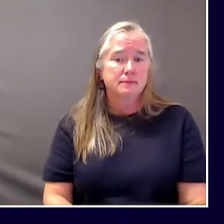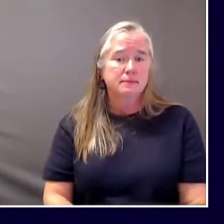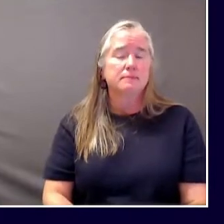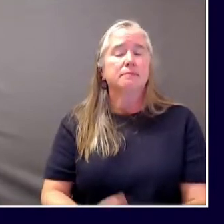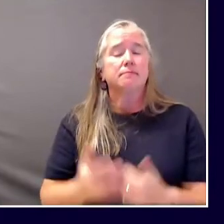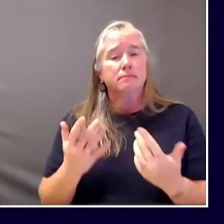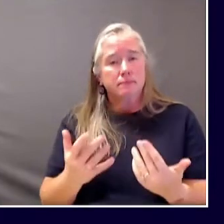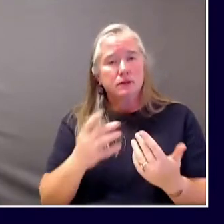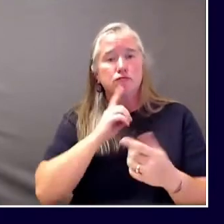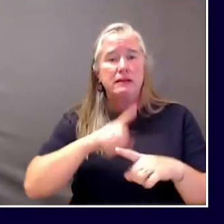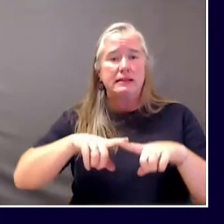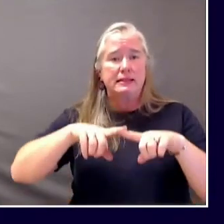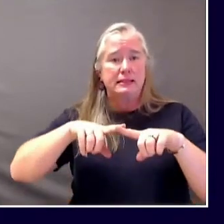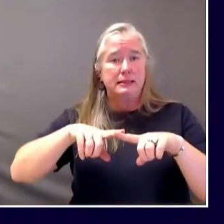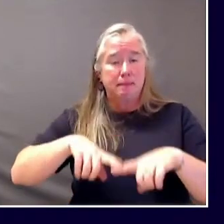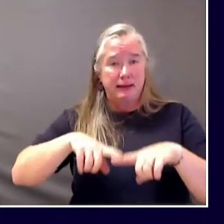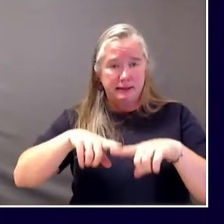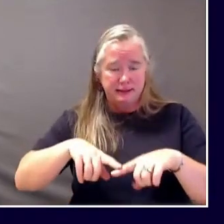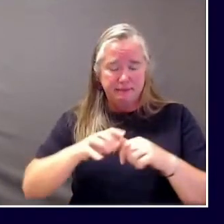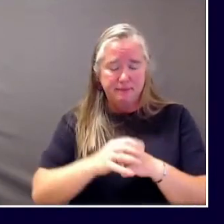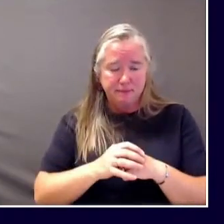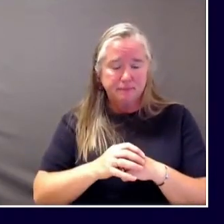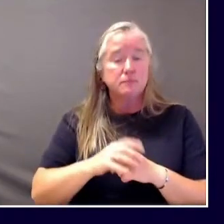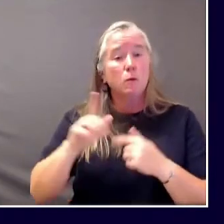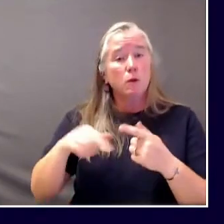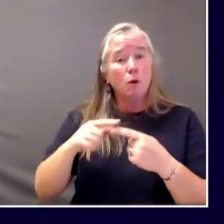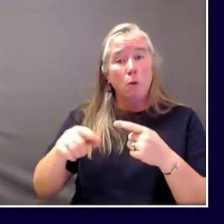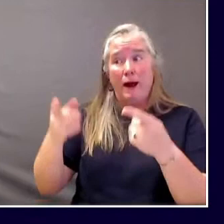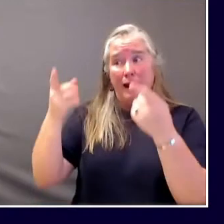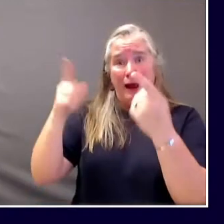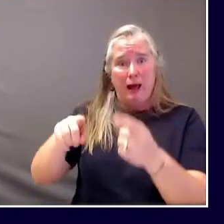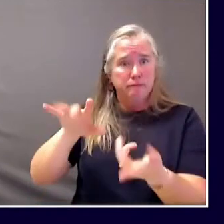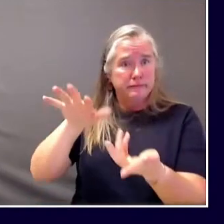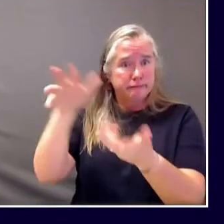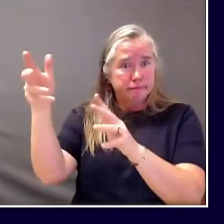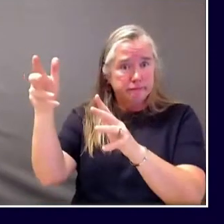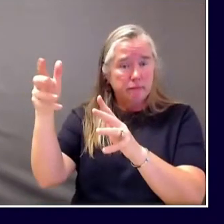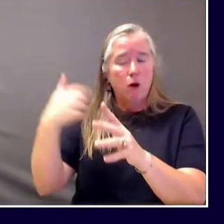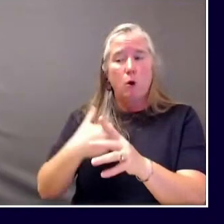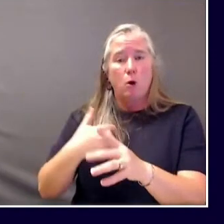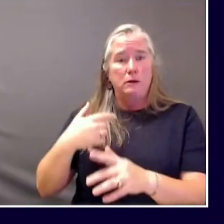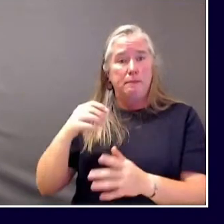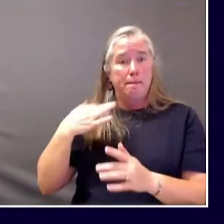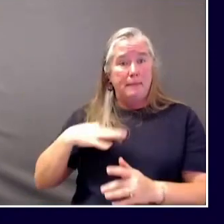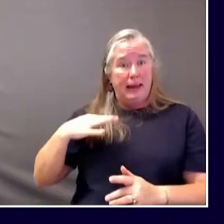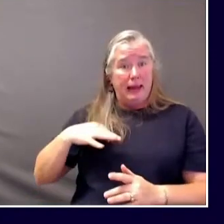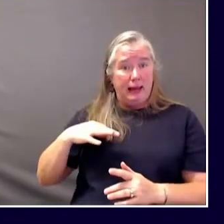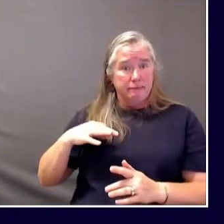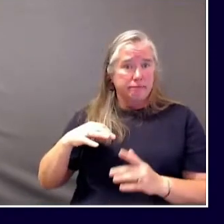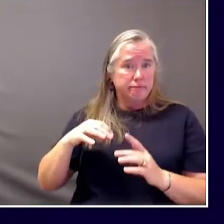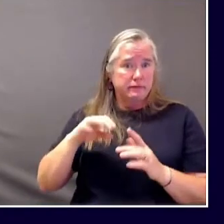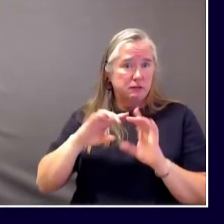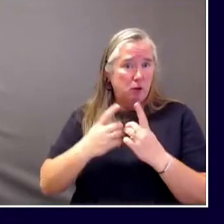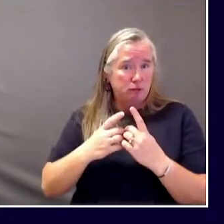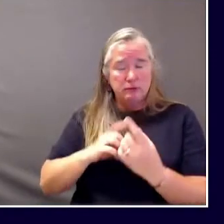response from the person or the entity supporting the young the